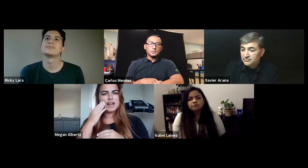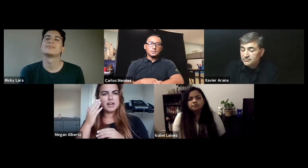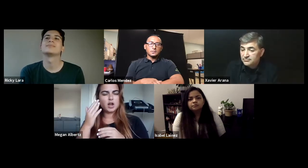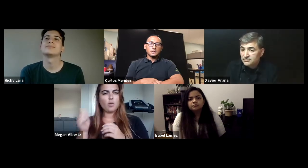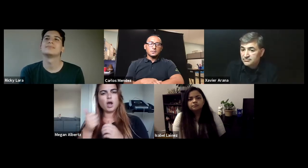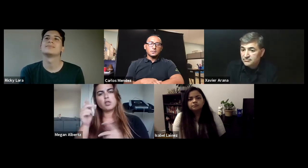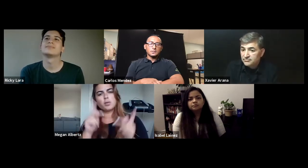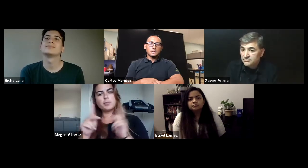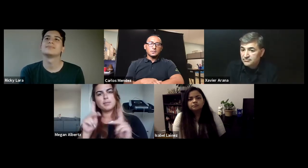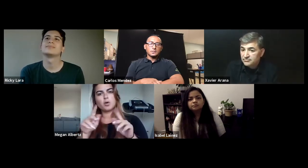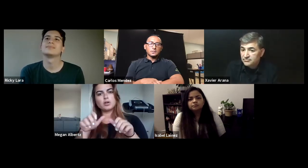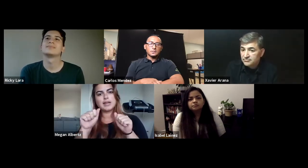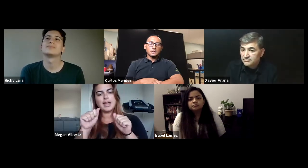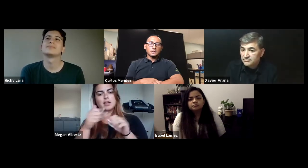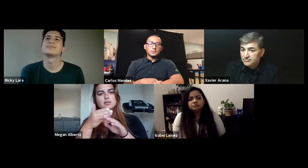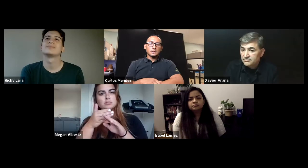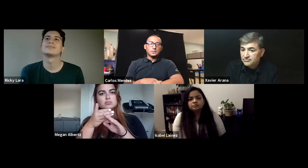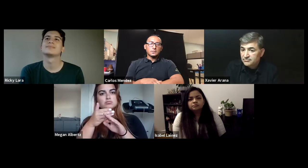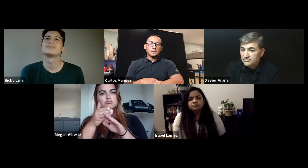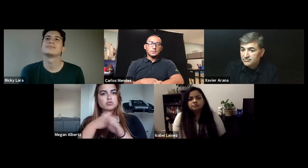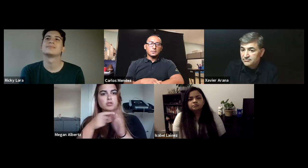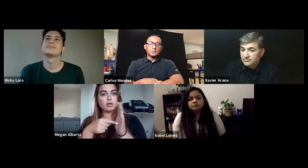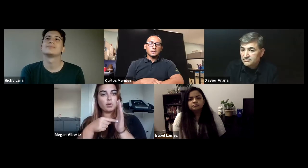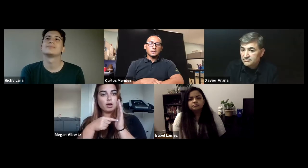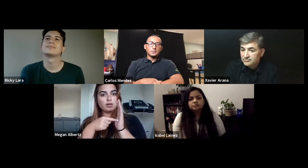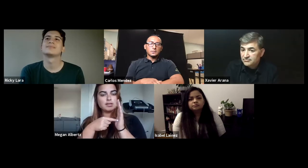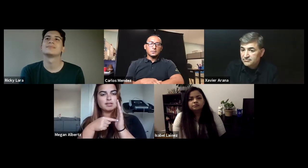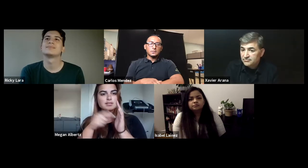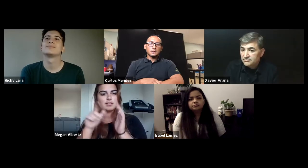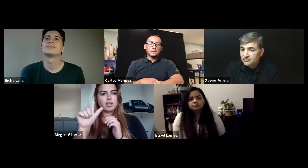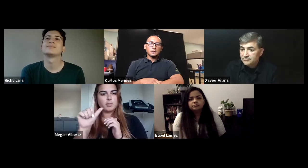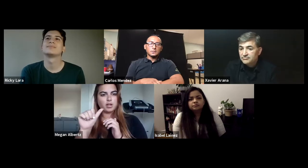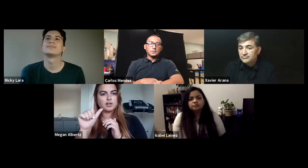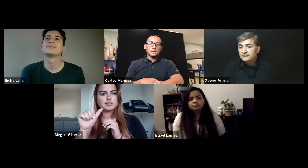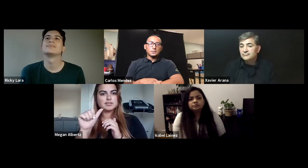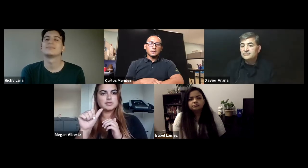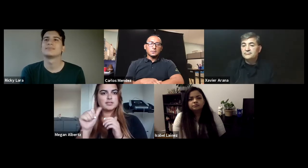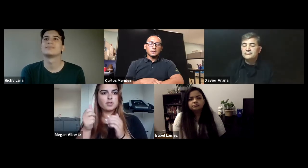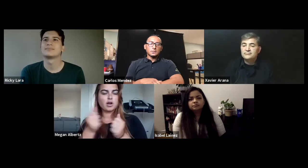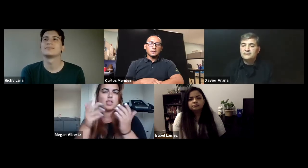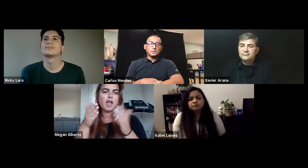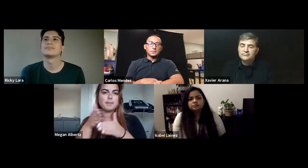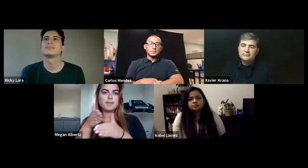My major was more of a liberal arts major, and I know that other people were taking some prerequisites,